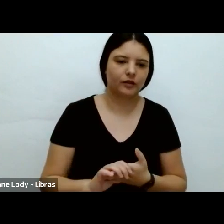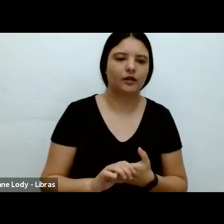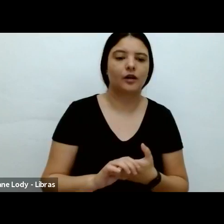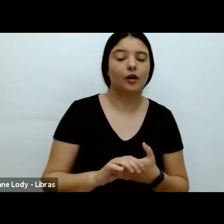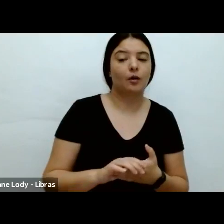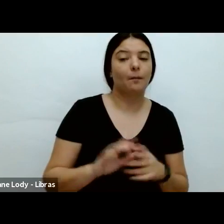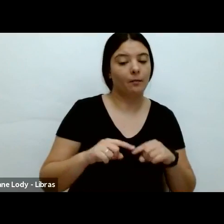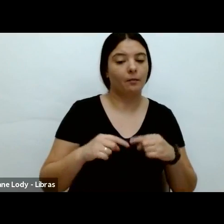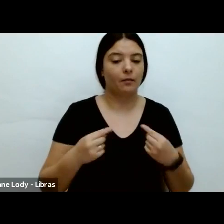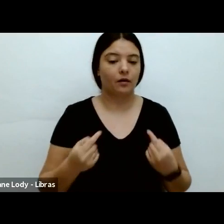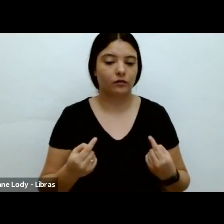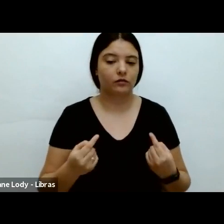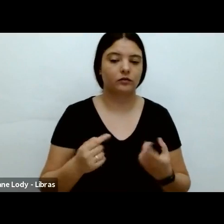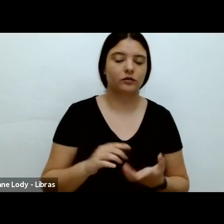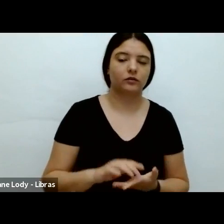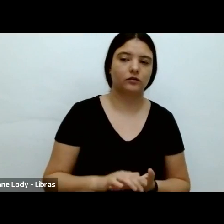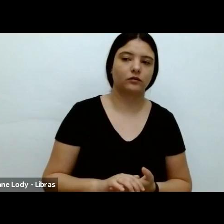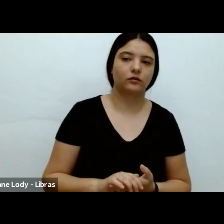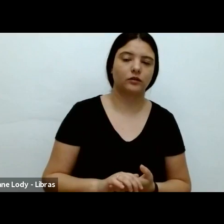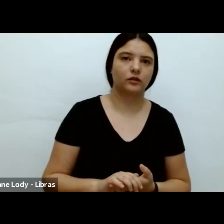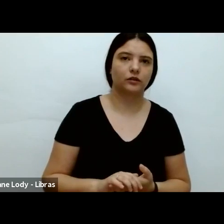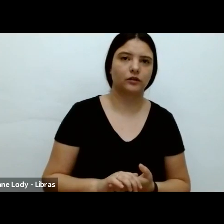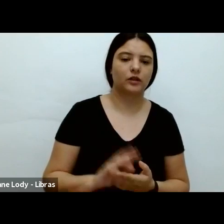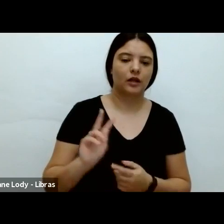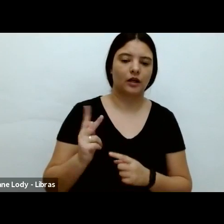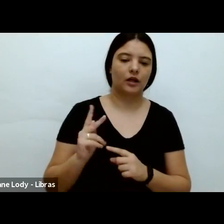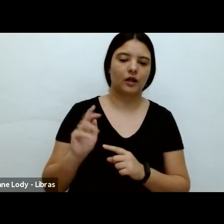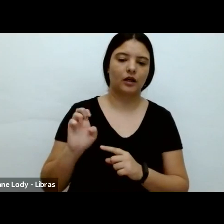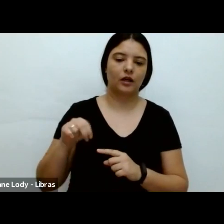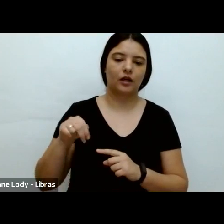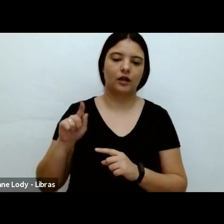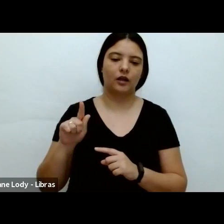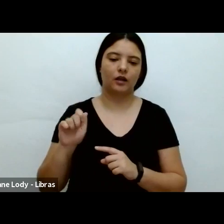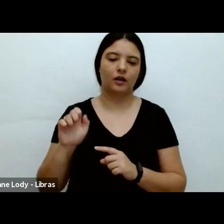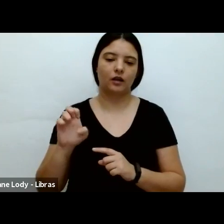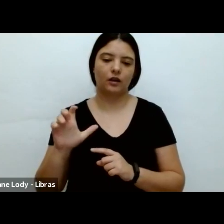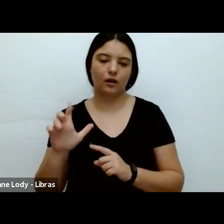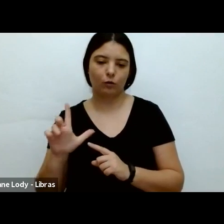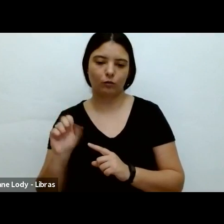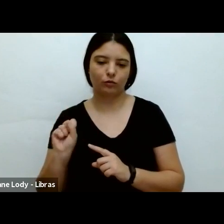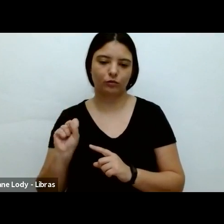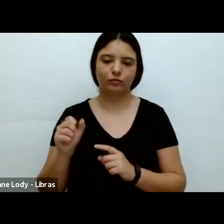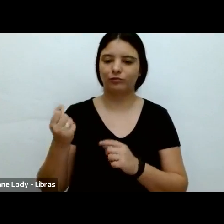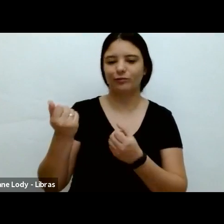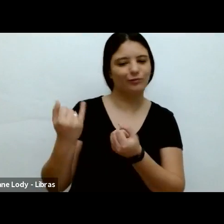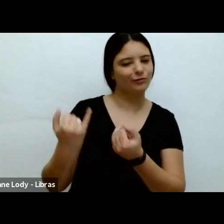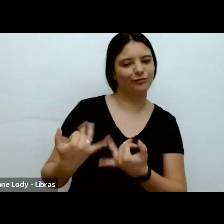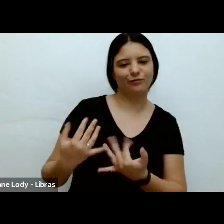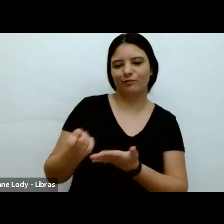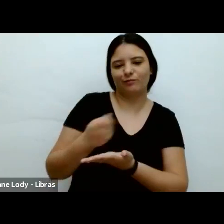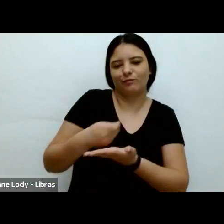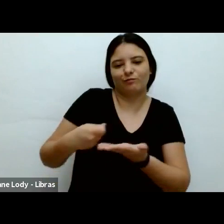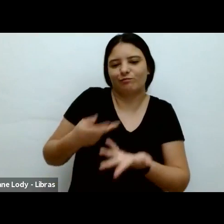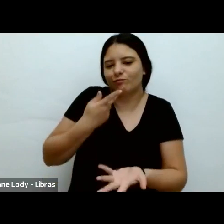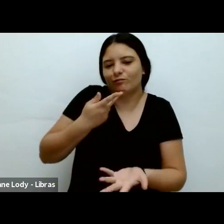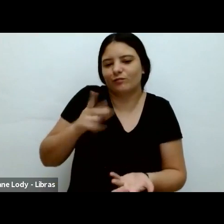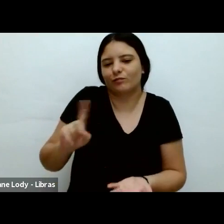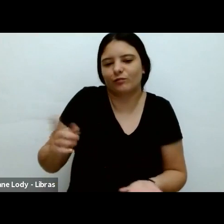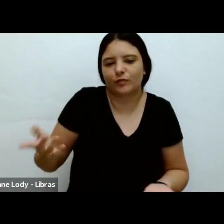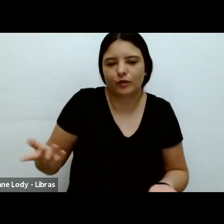and any Hall. e Hager really didn't speak e Hager really didn't speak very much about and below much about beyond that.